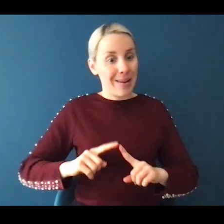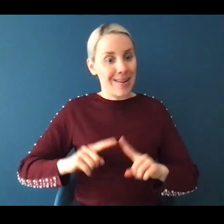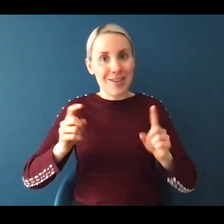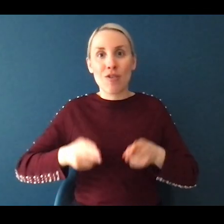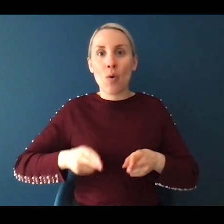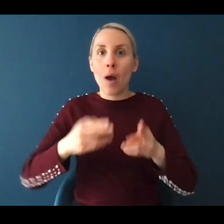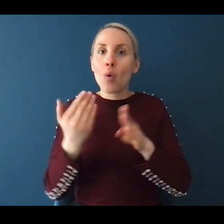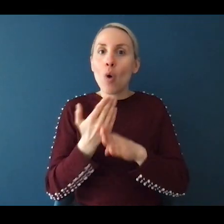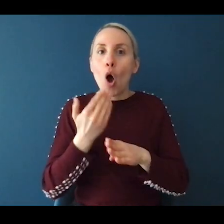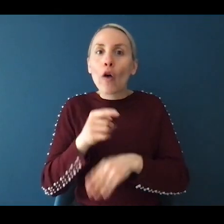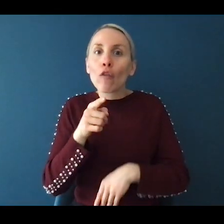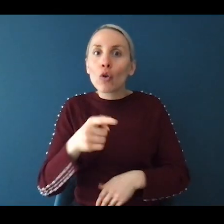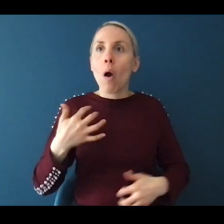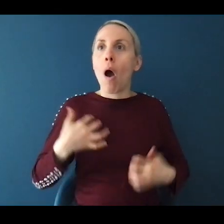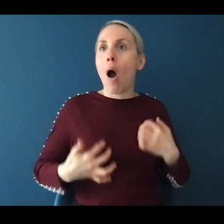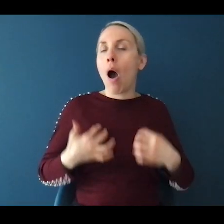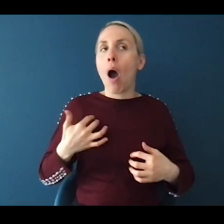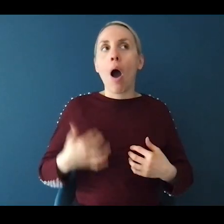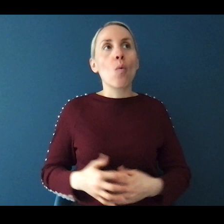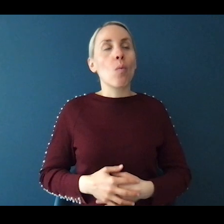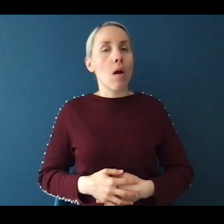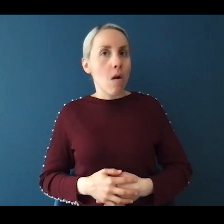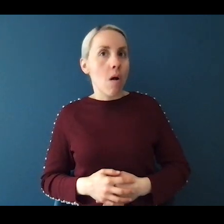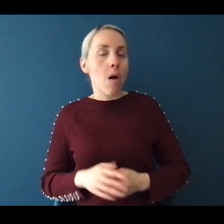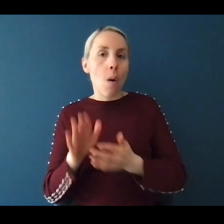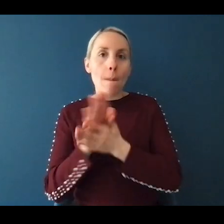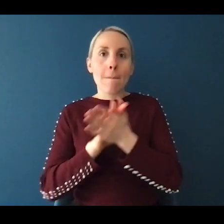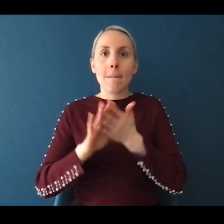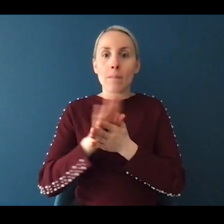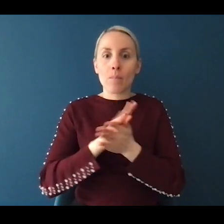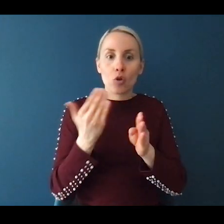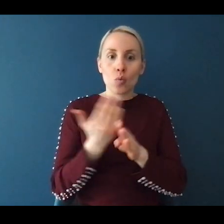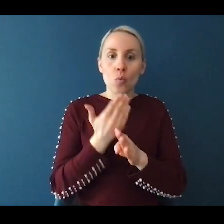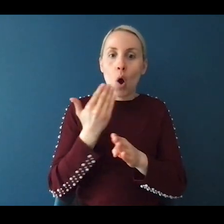new project or whether that's a new way of working for you which is exciting and that